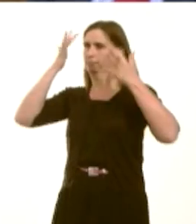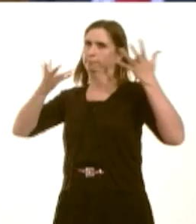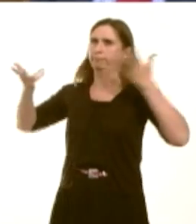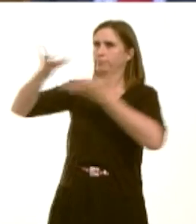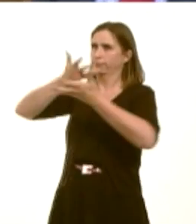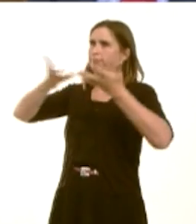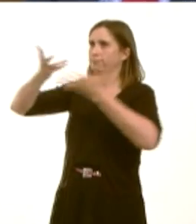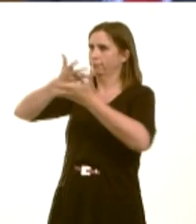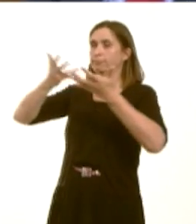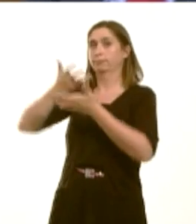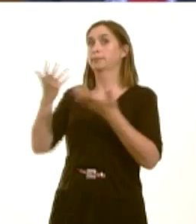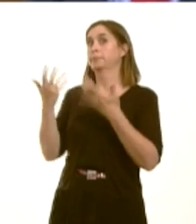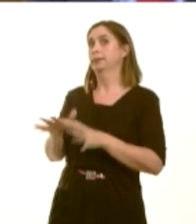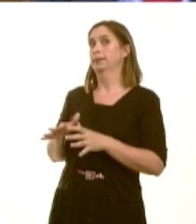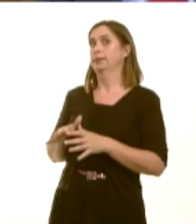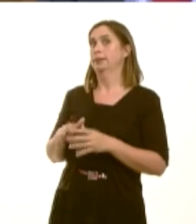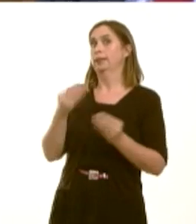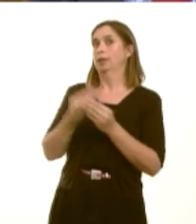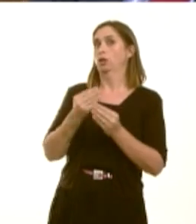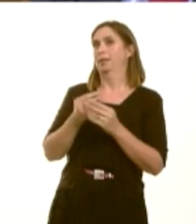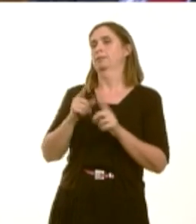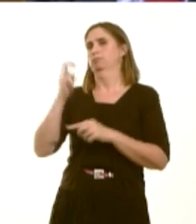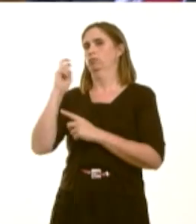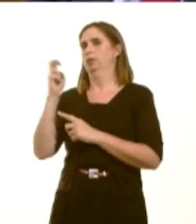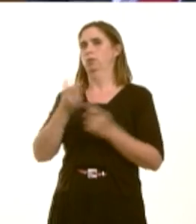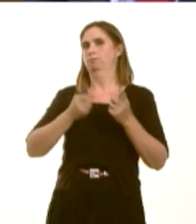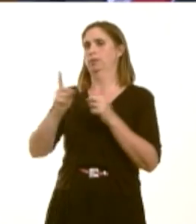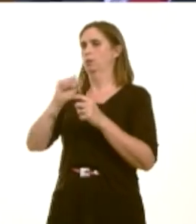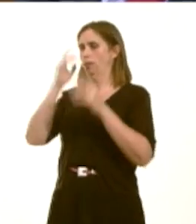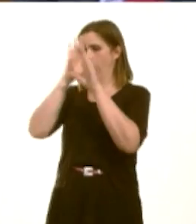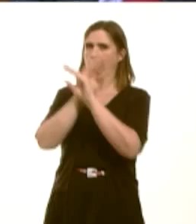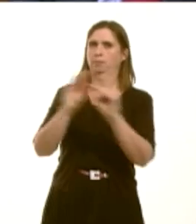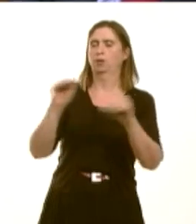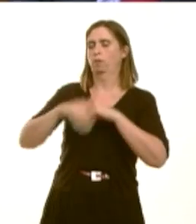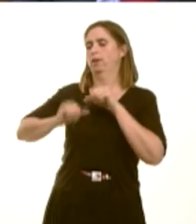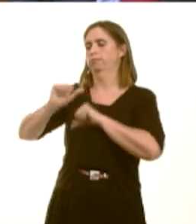science and transport Minister will update Members further on progress and the next steps